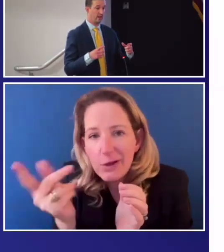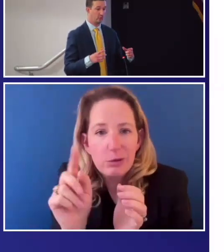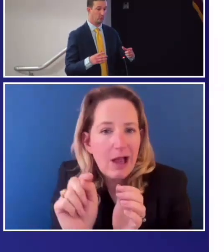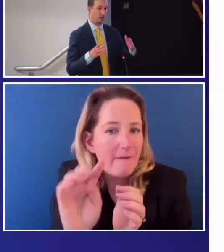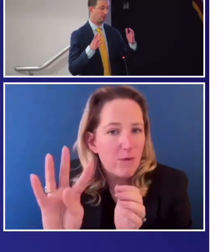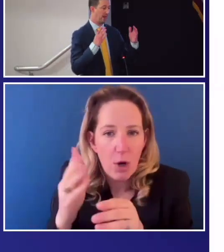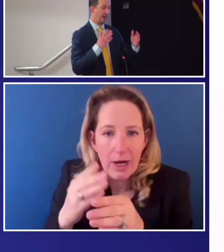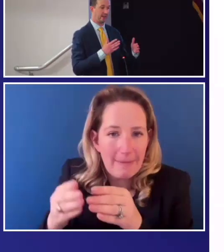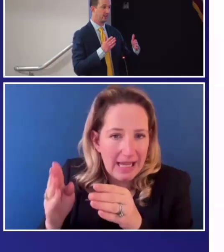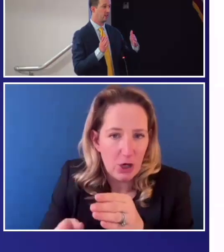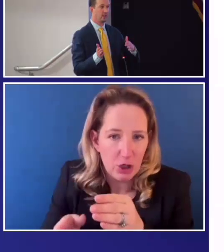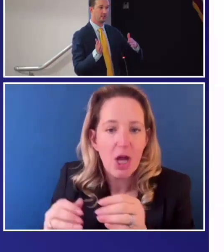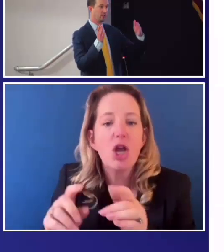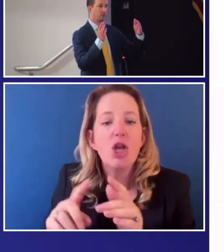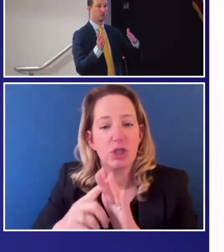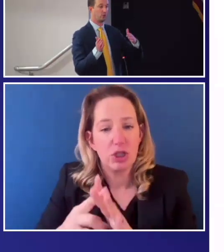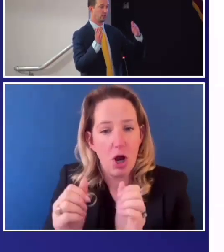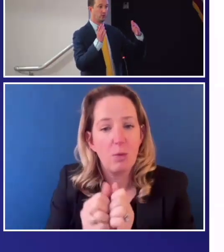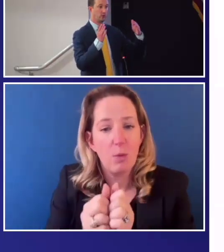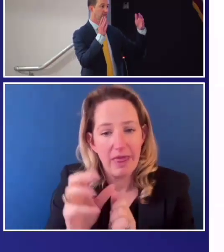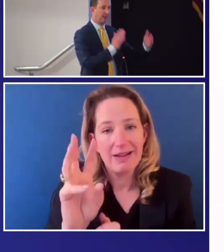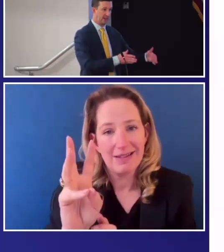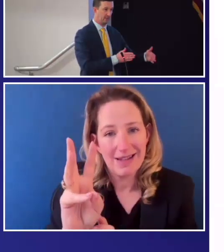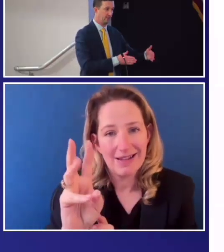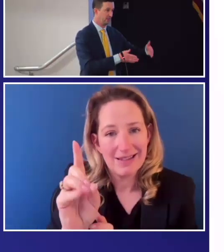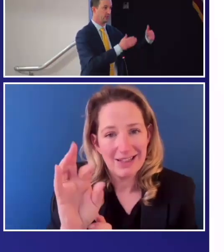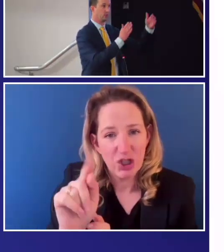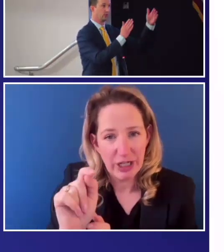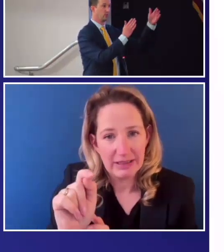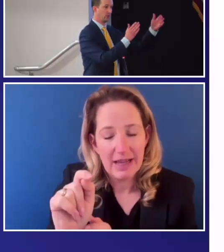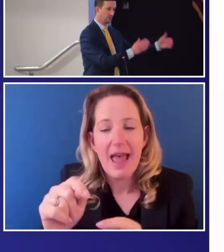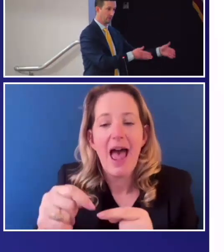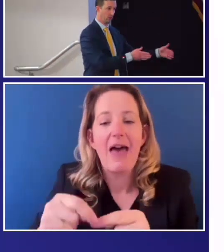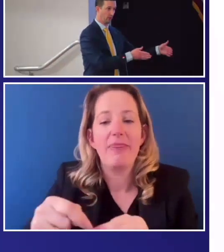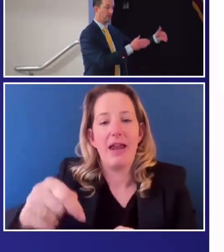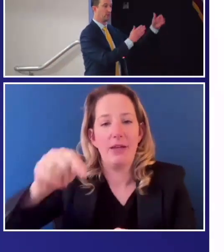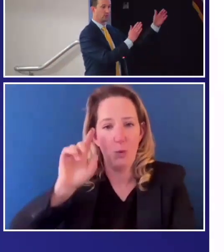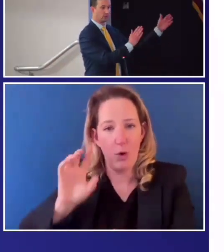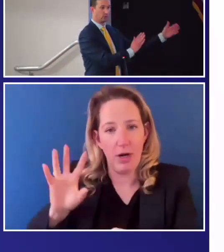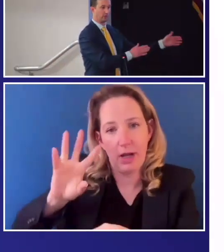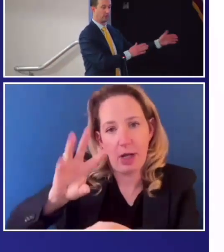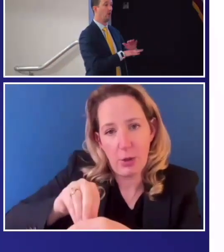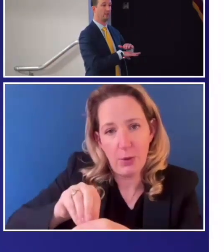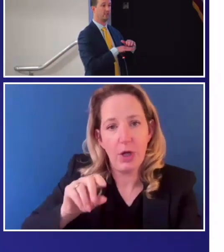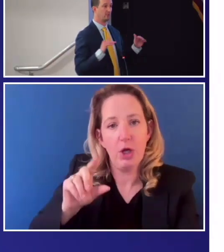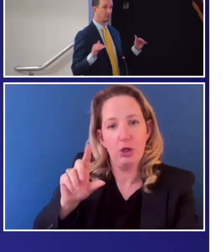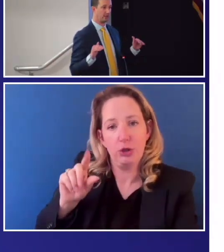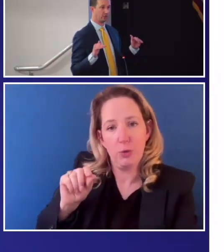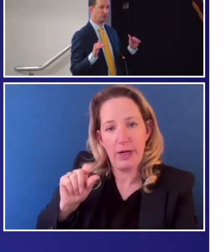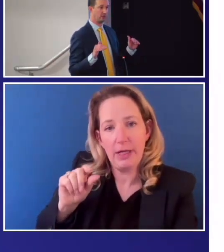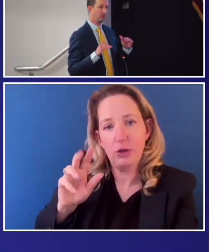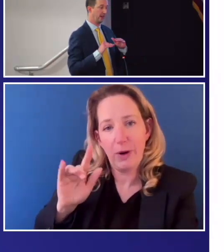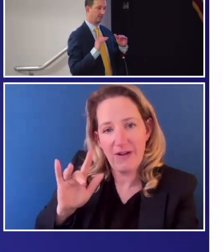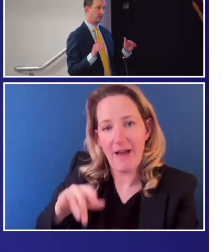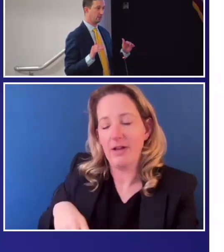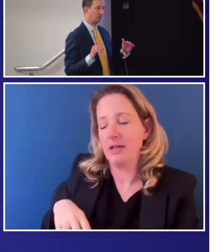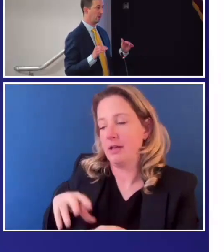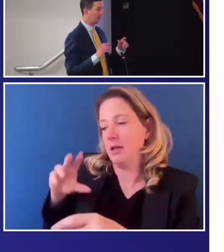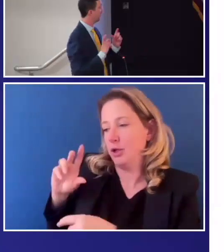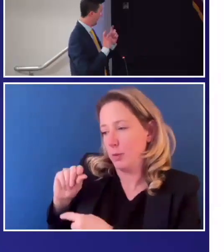and you would walk back to 2025 and then 2024 and then 2023, all at the same credential level, at the same college,